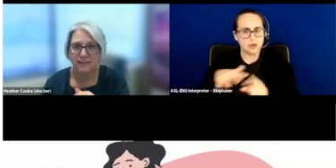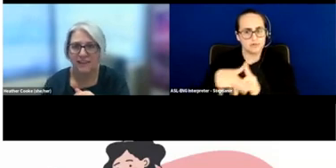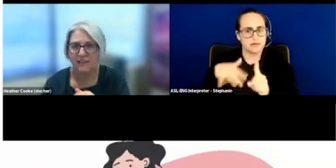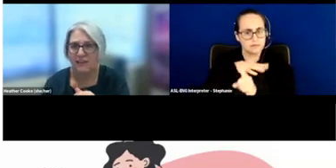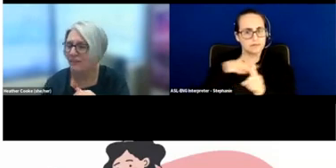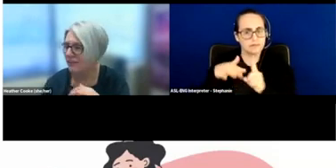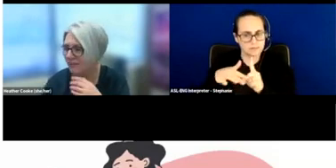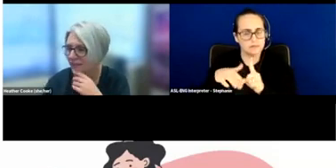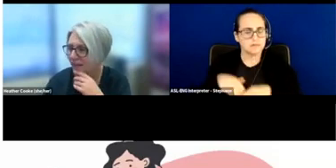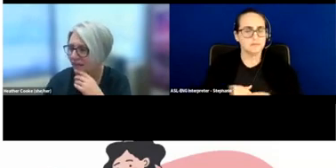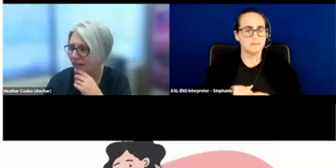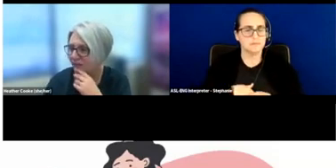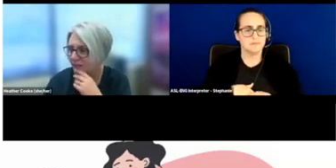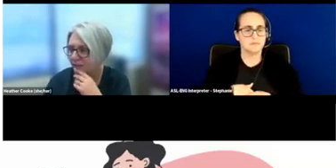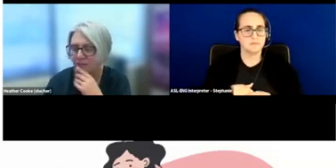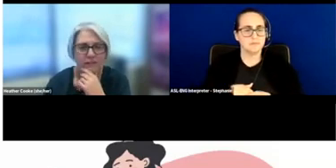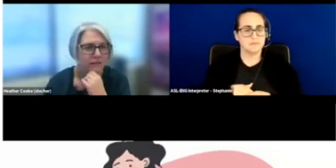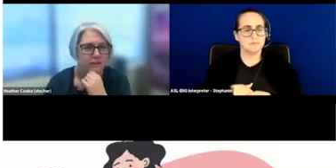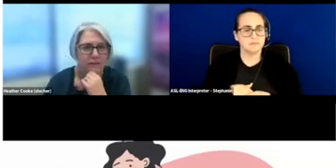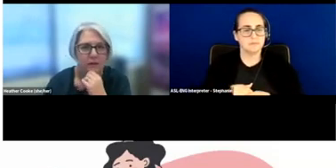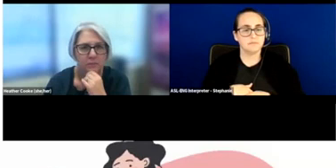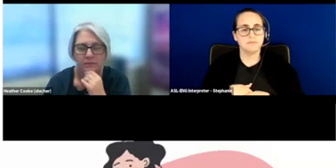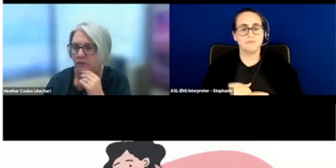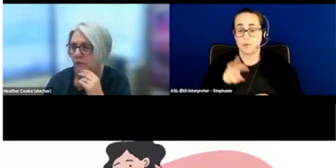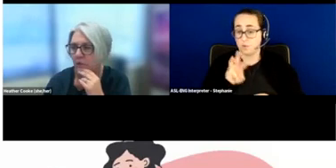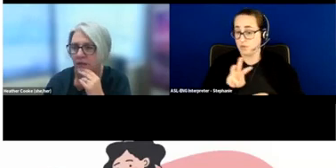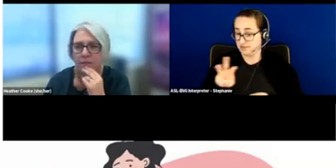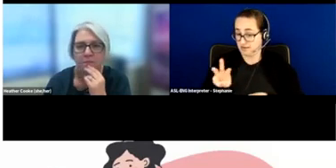And you can see the the address here just on the the bottom of the screen.